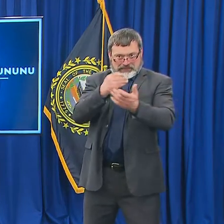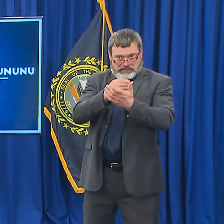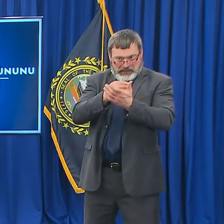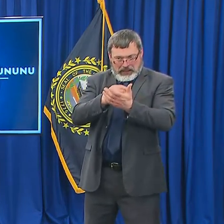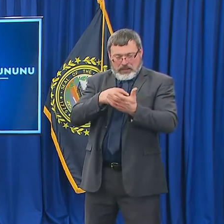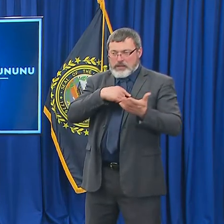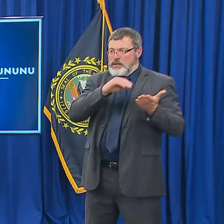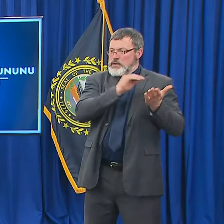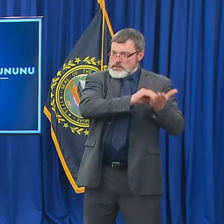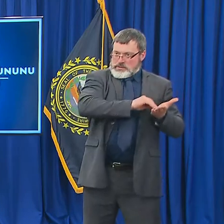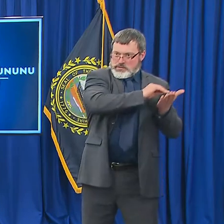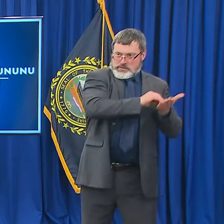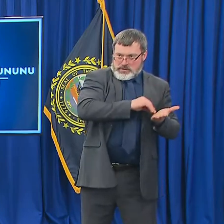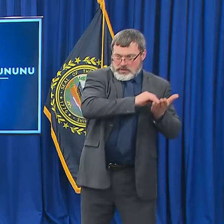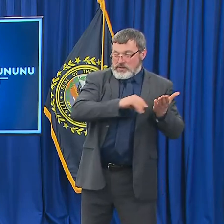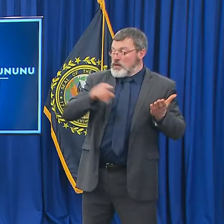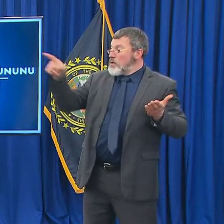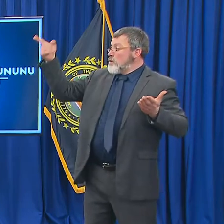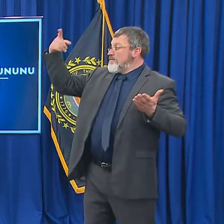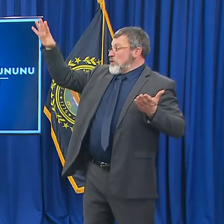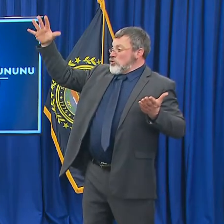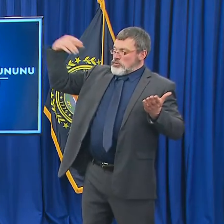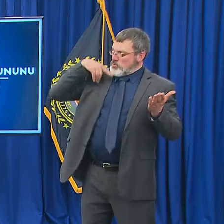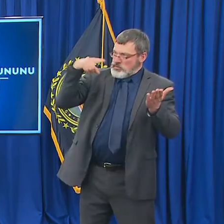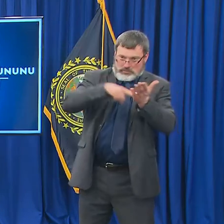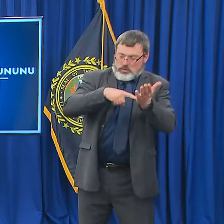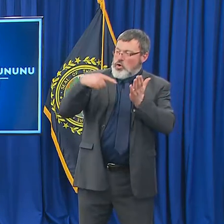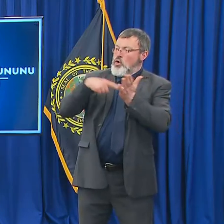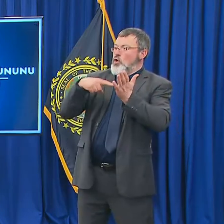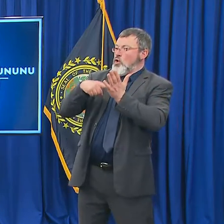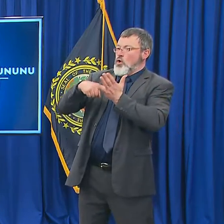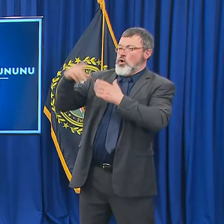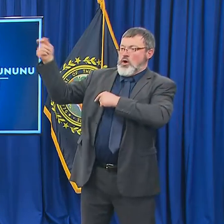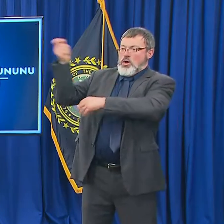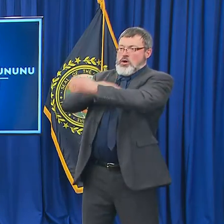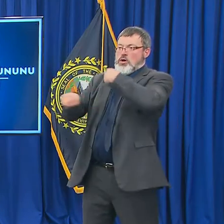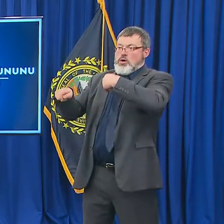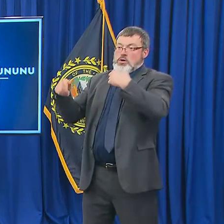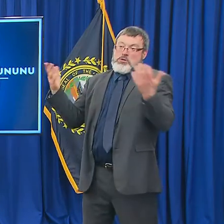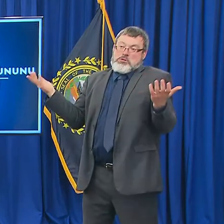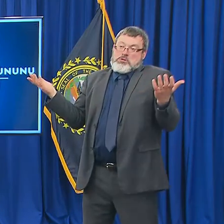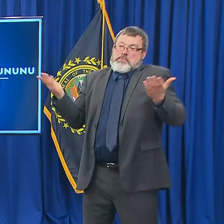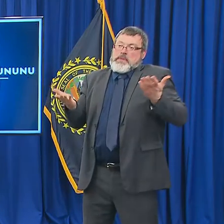she knows that off the top of her head. Thank you for the question.